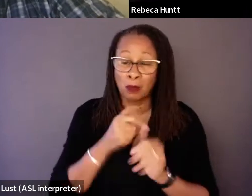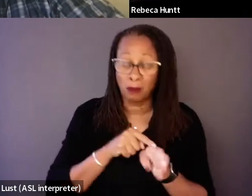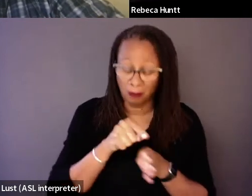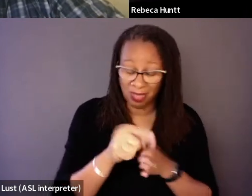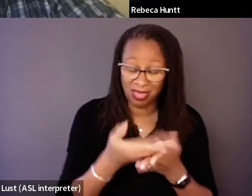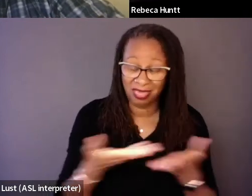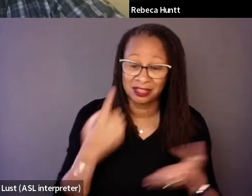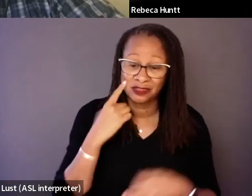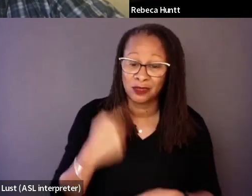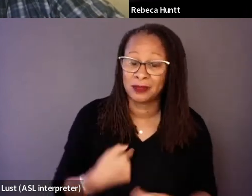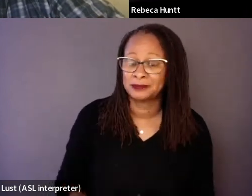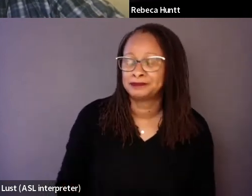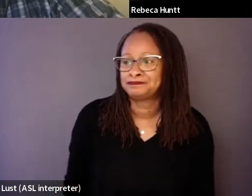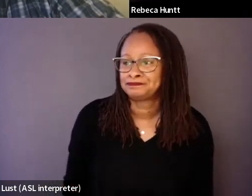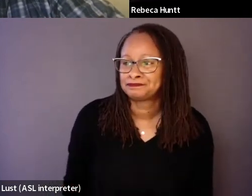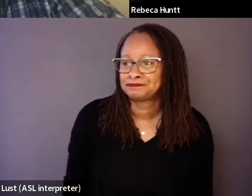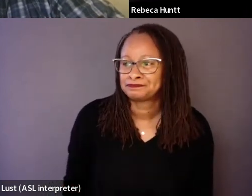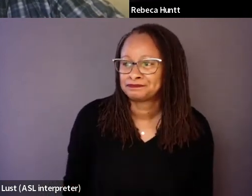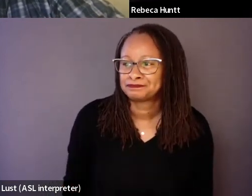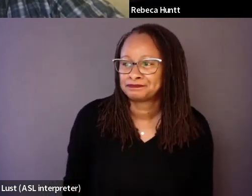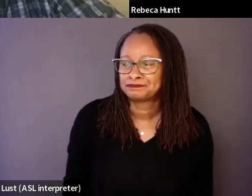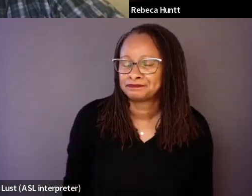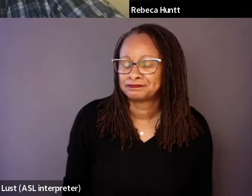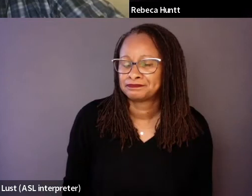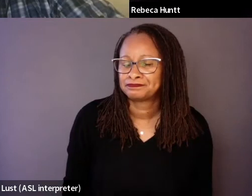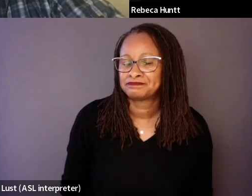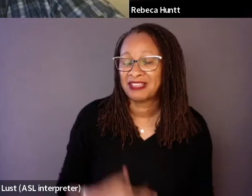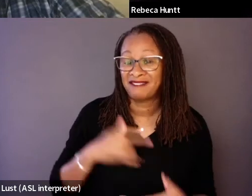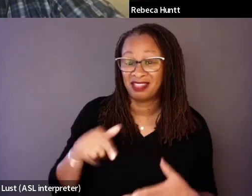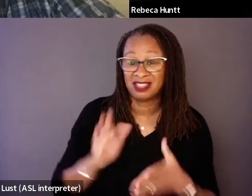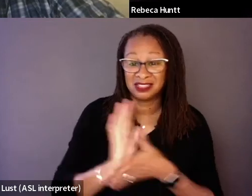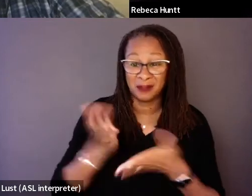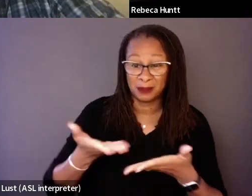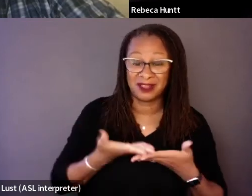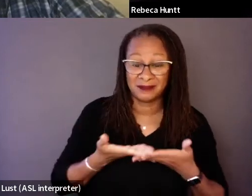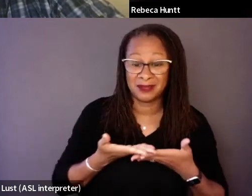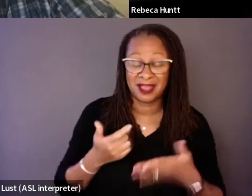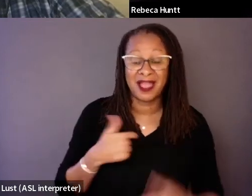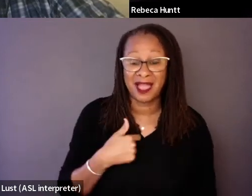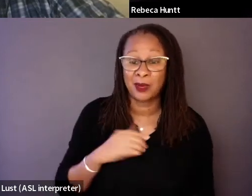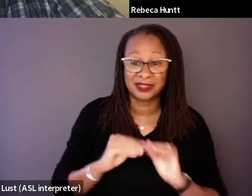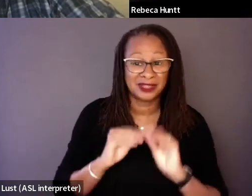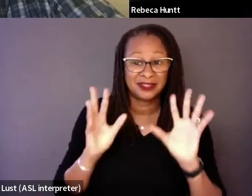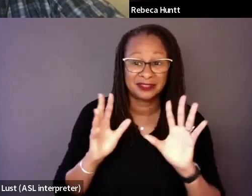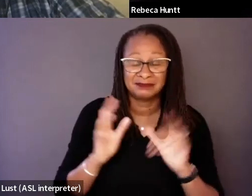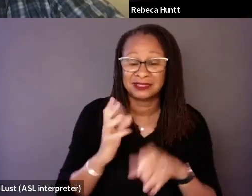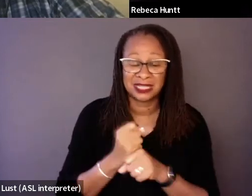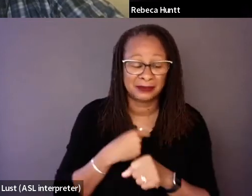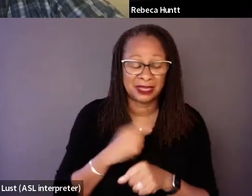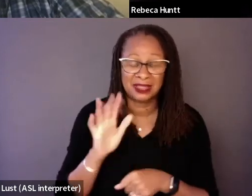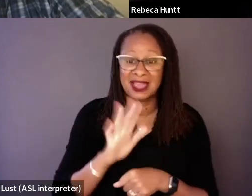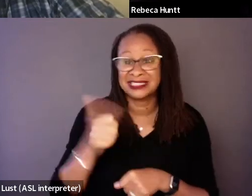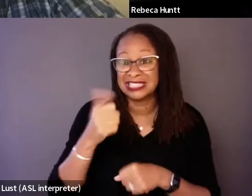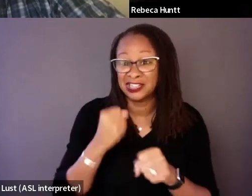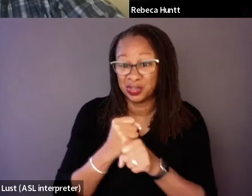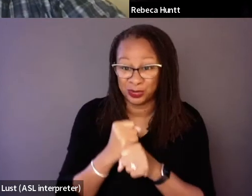things for me that I feel this film gave me that I would have definitely taken me like a decade or